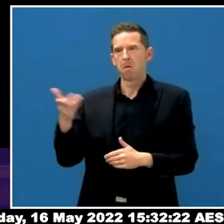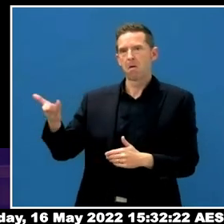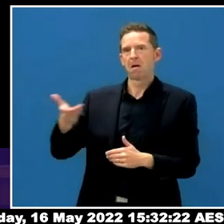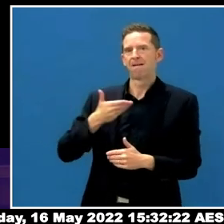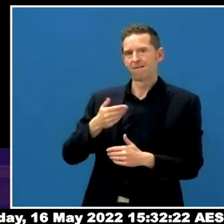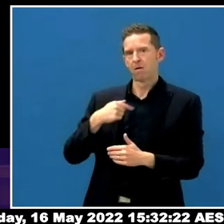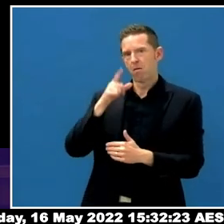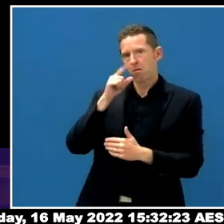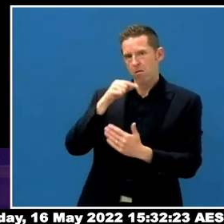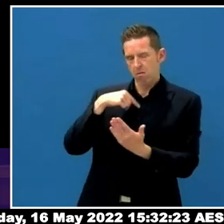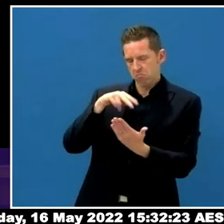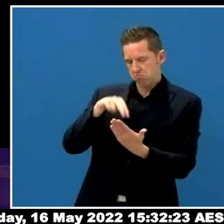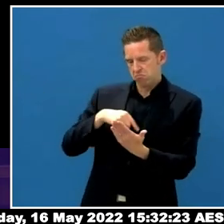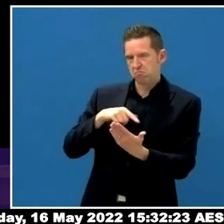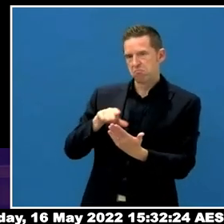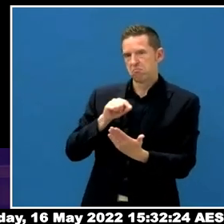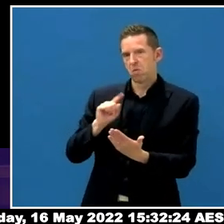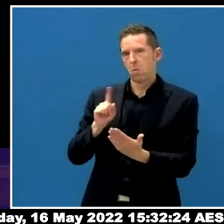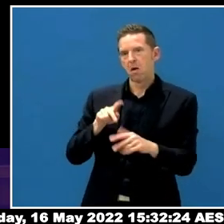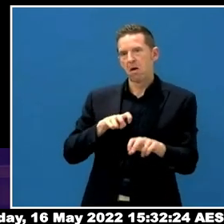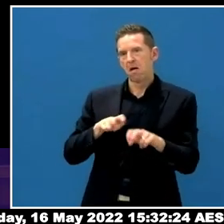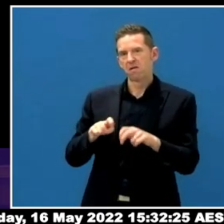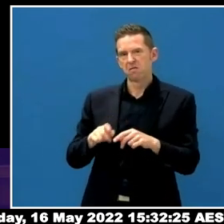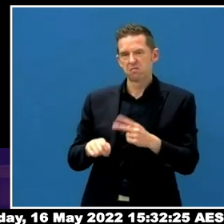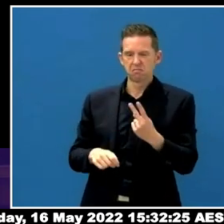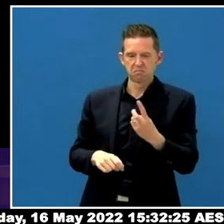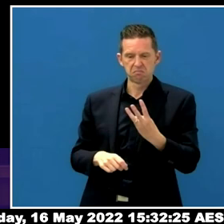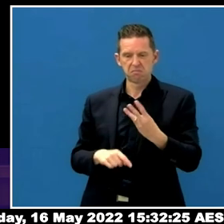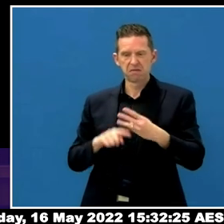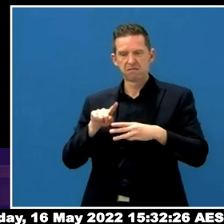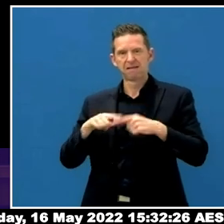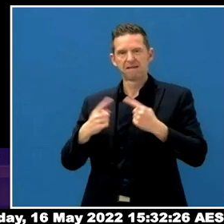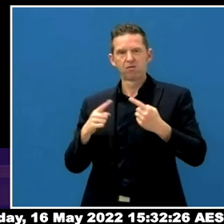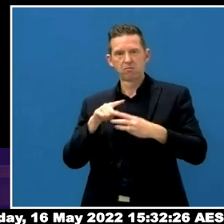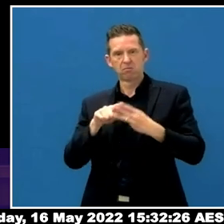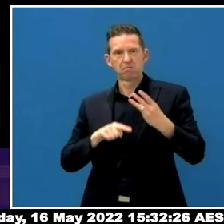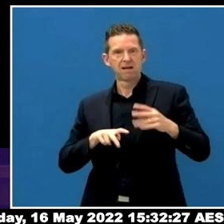two or three different activities during the - per day. Like a week ahead?